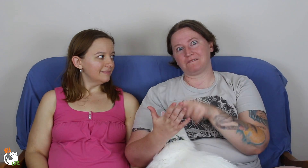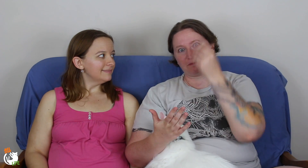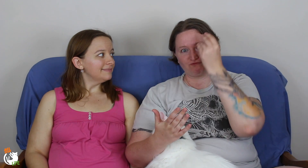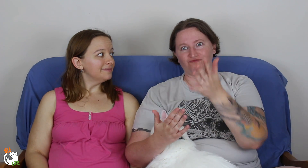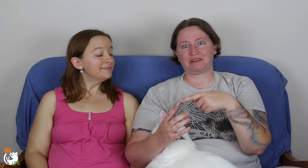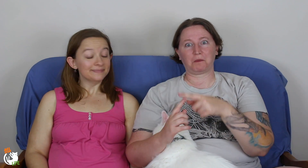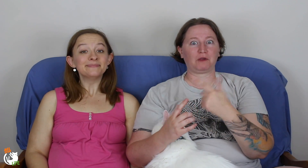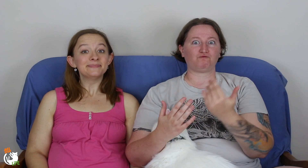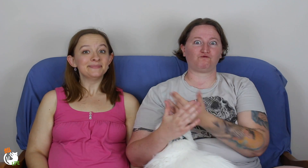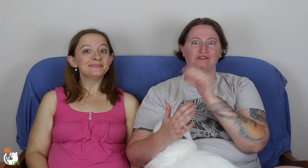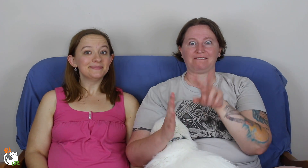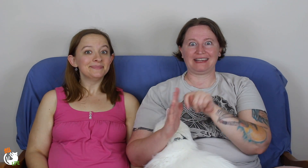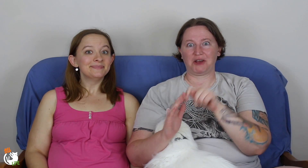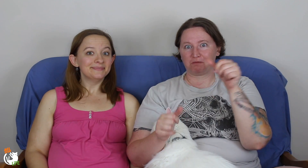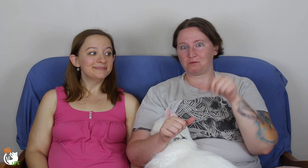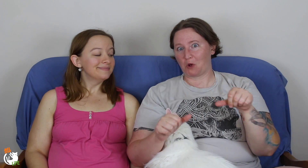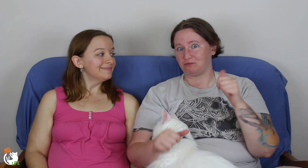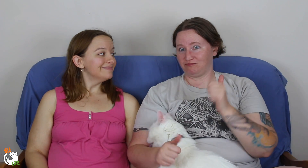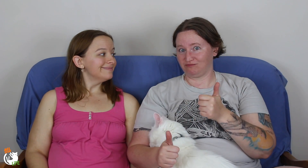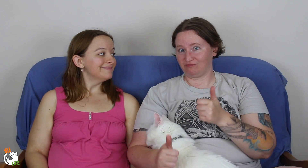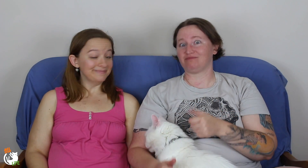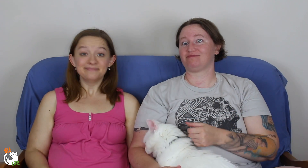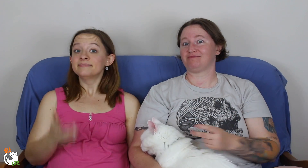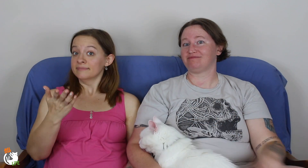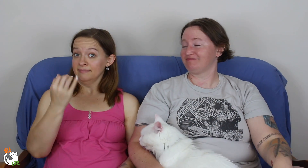so you get notified when a new video comes out.